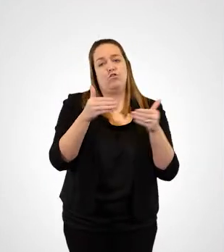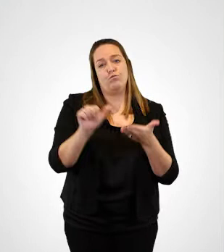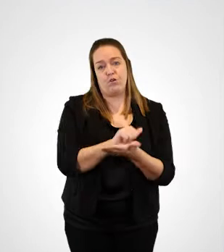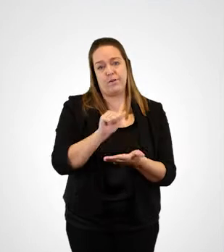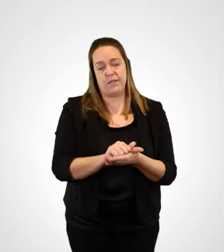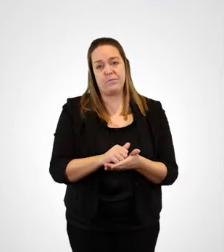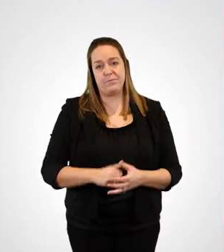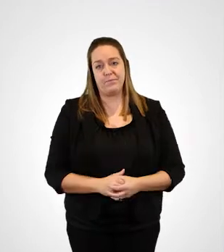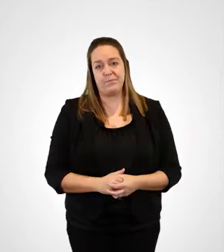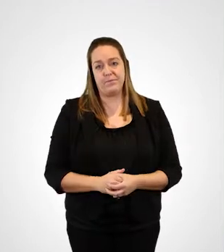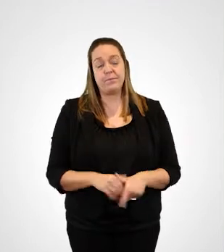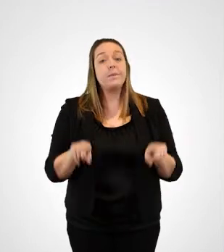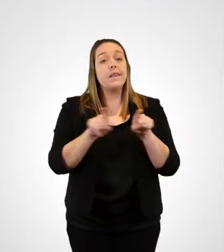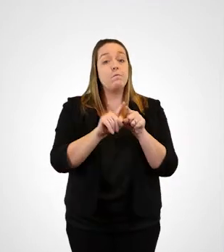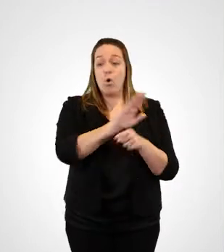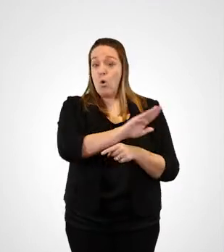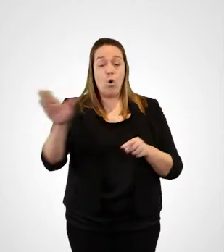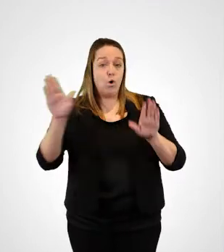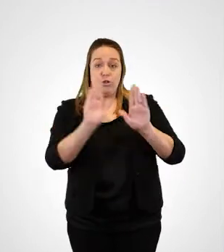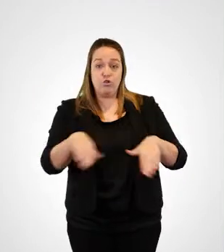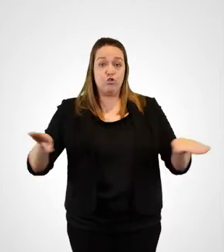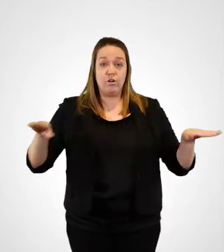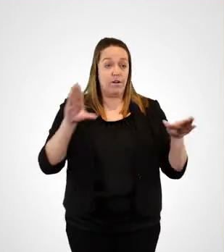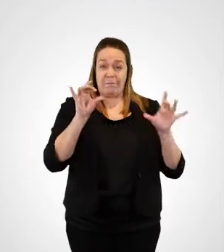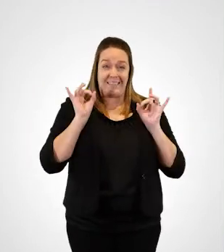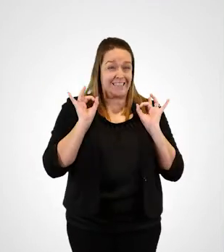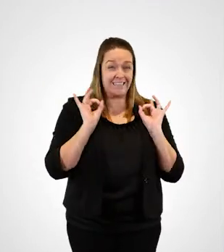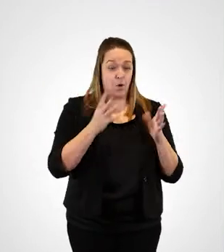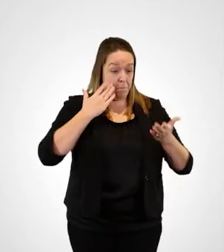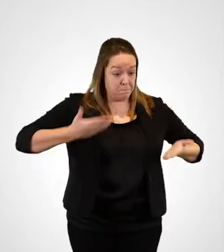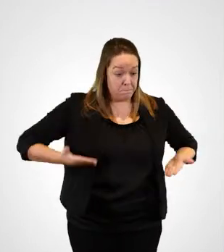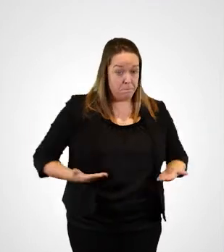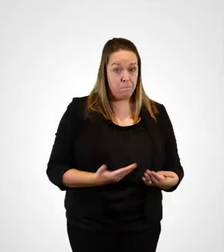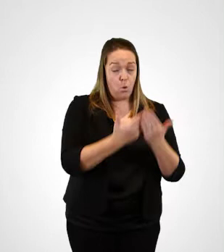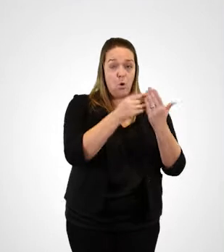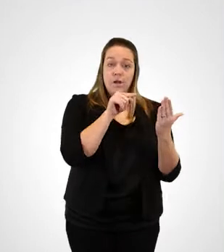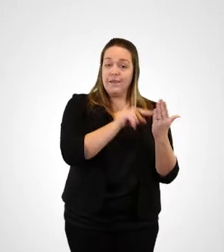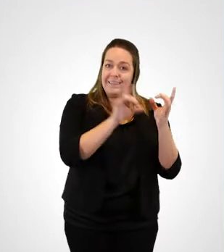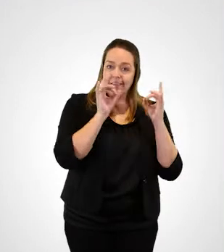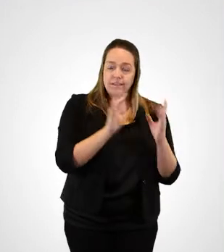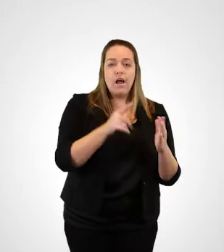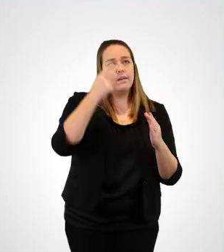and as well for all these children right from the get-go, right from birth, to consider the listening environment.